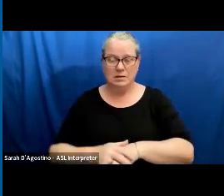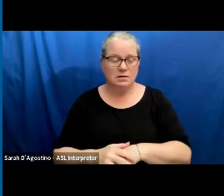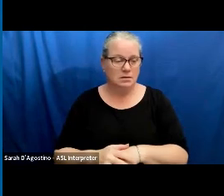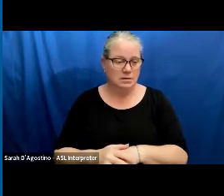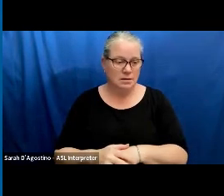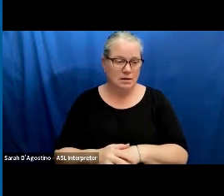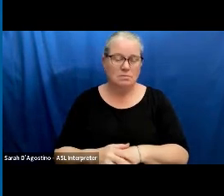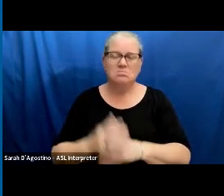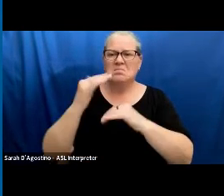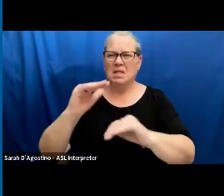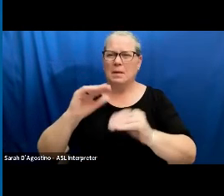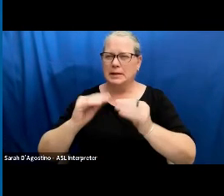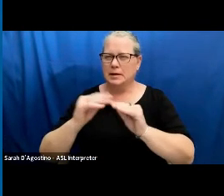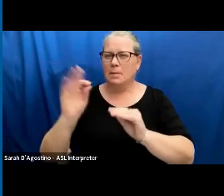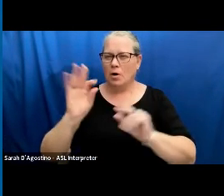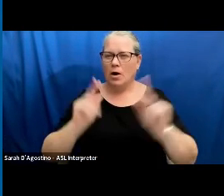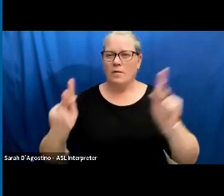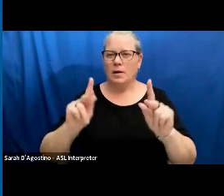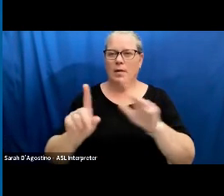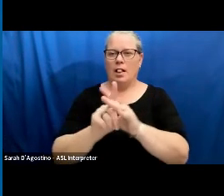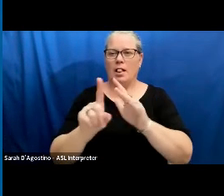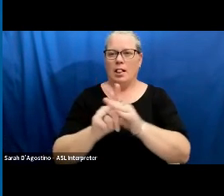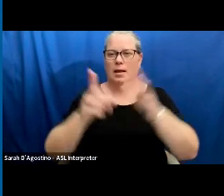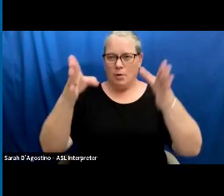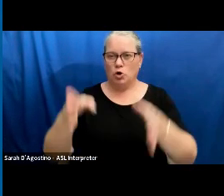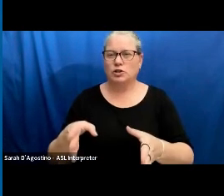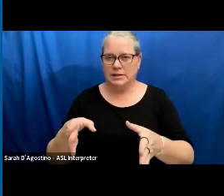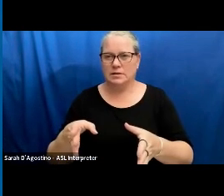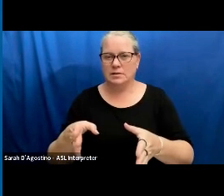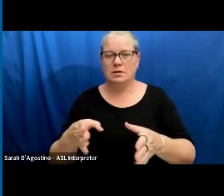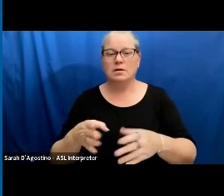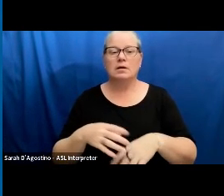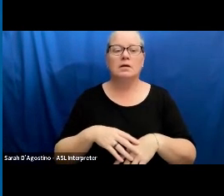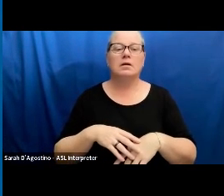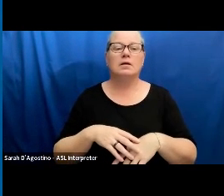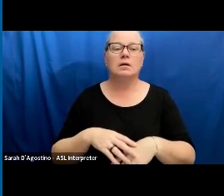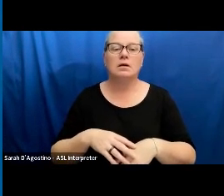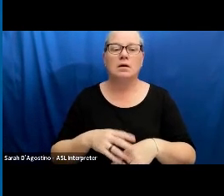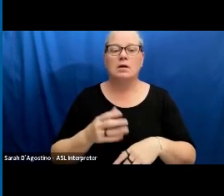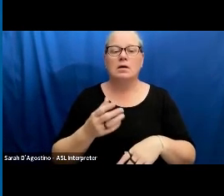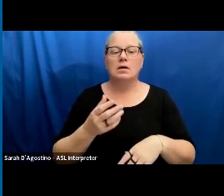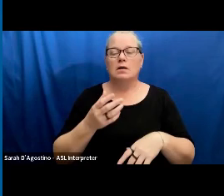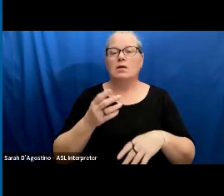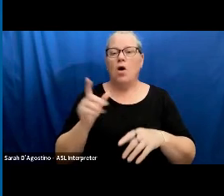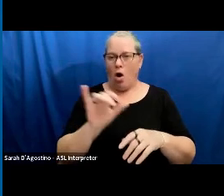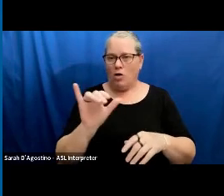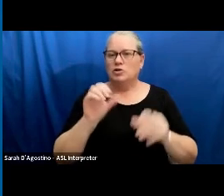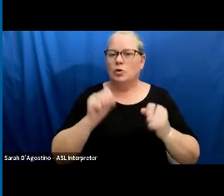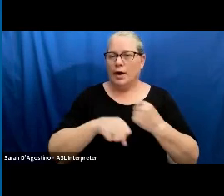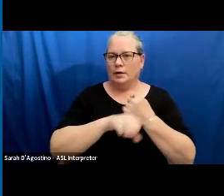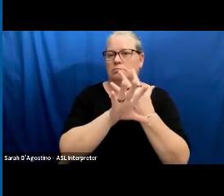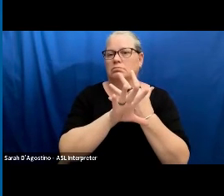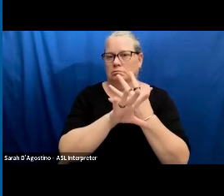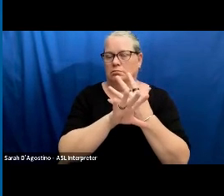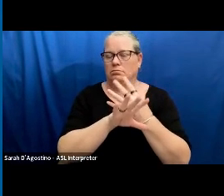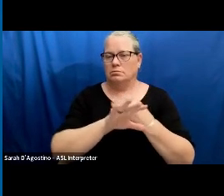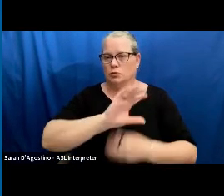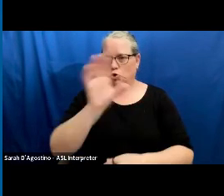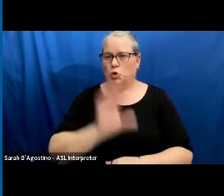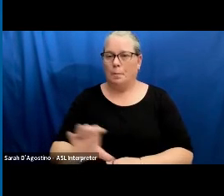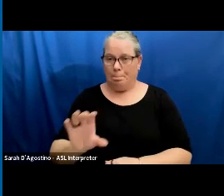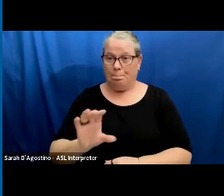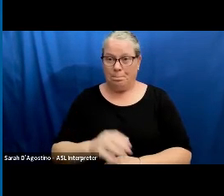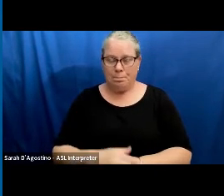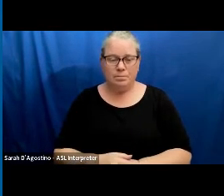attend in person and there will also be an option to attend via zoom pre-registration is required